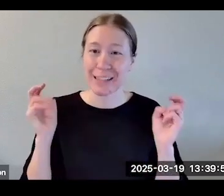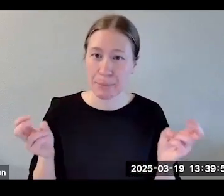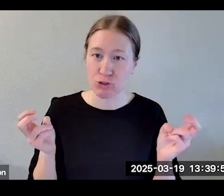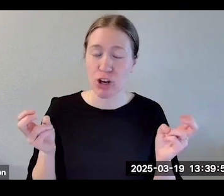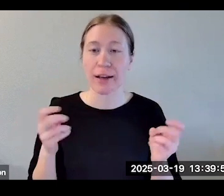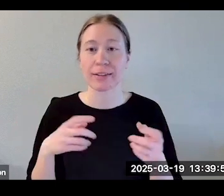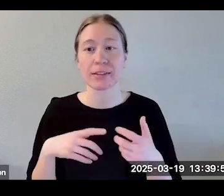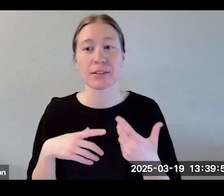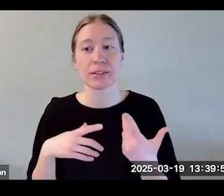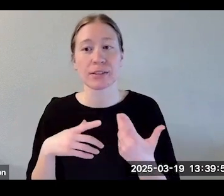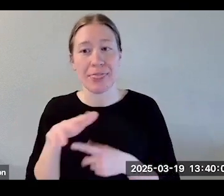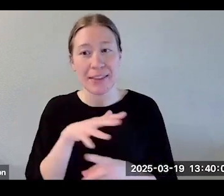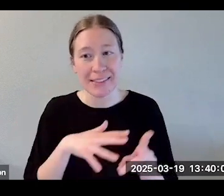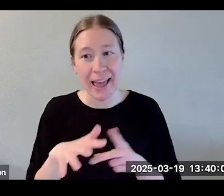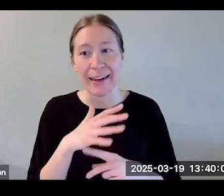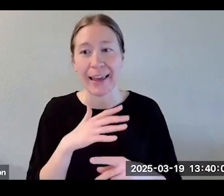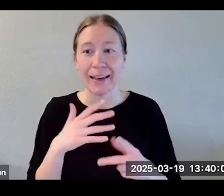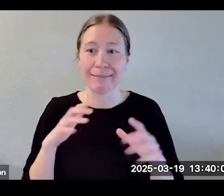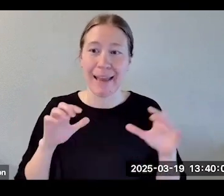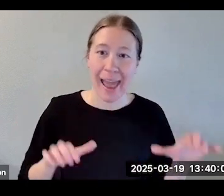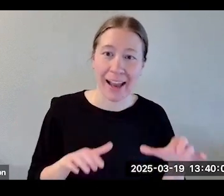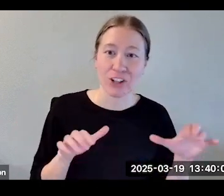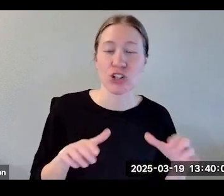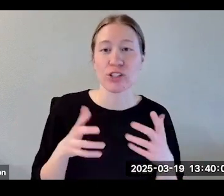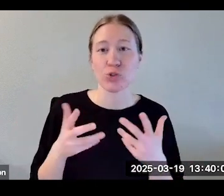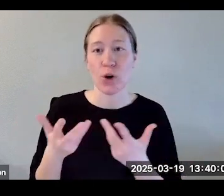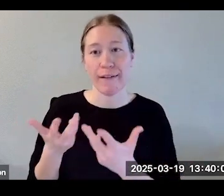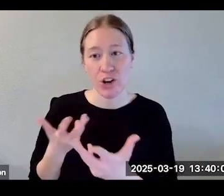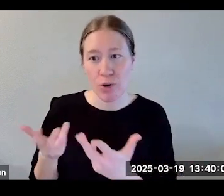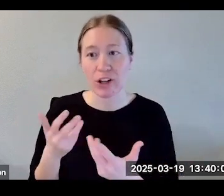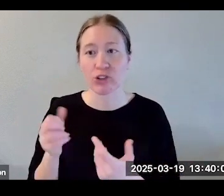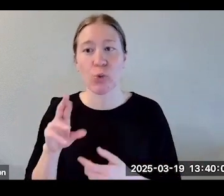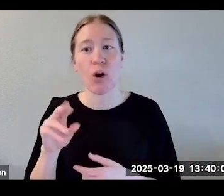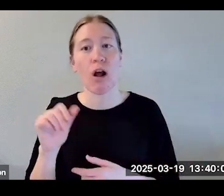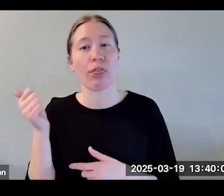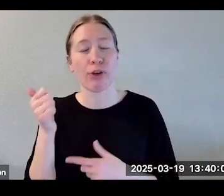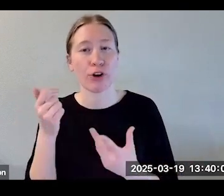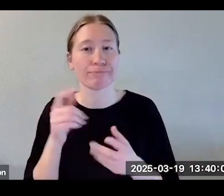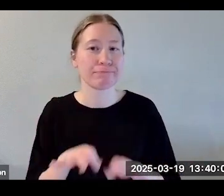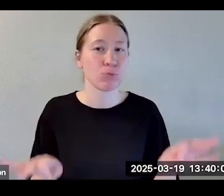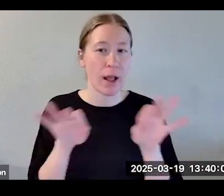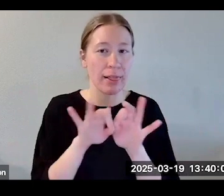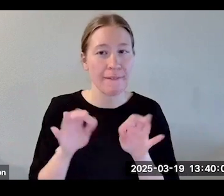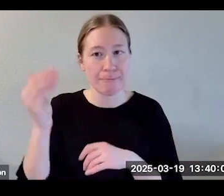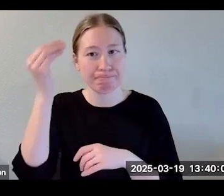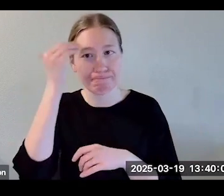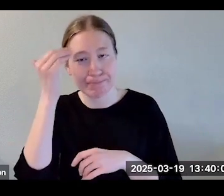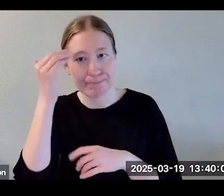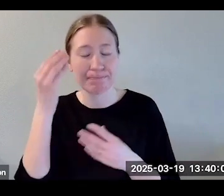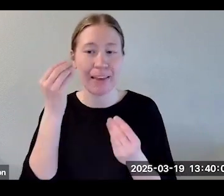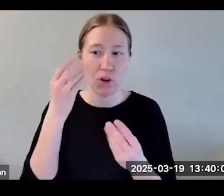the actions or interactions, or other relevant information. Word also suggests that we have one